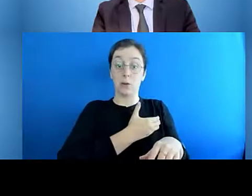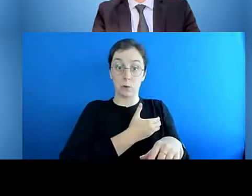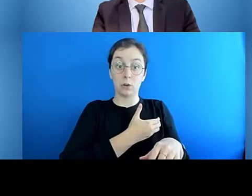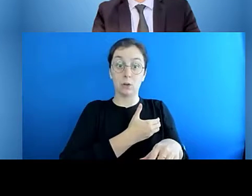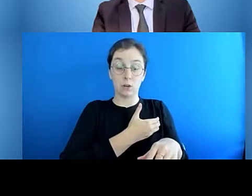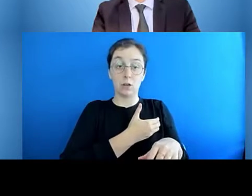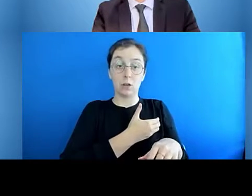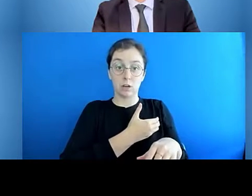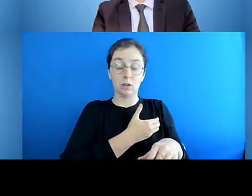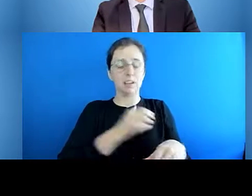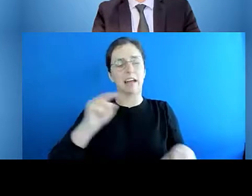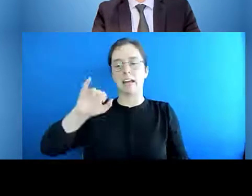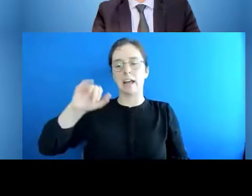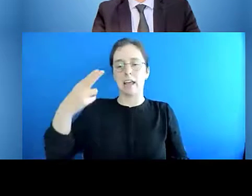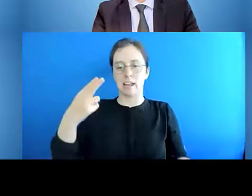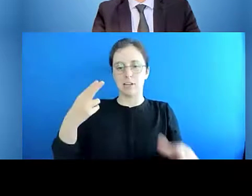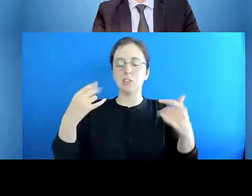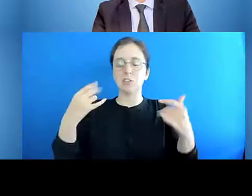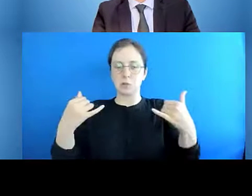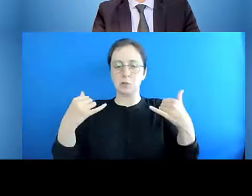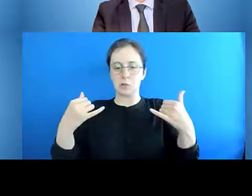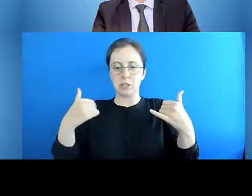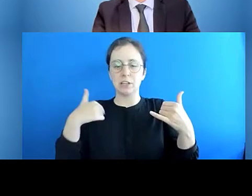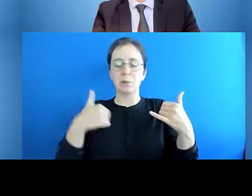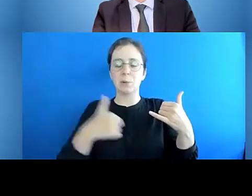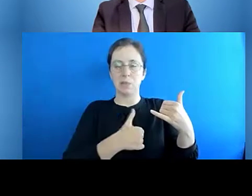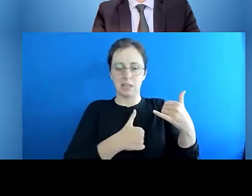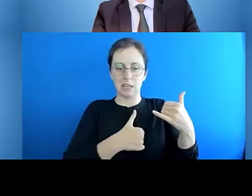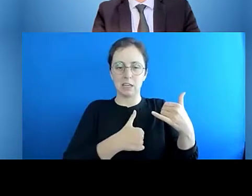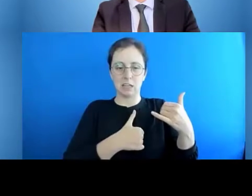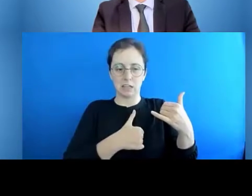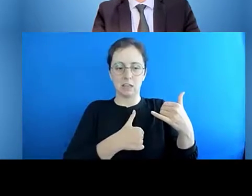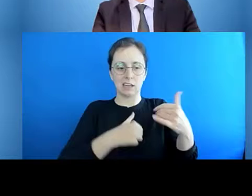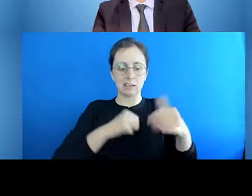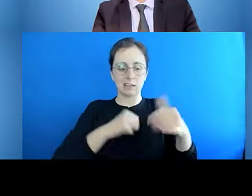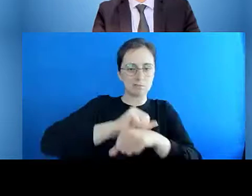NIH is currently finalizing the strategies